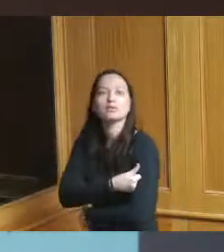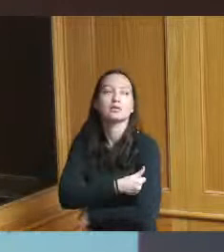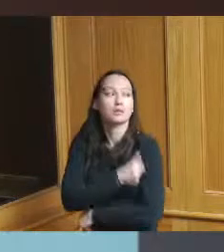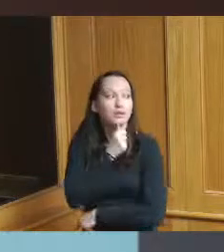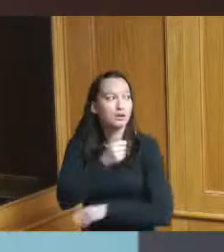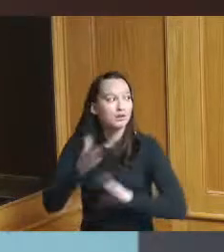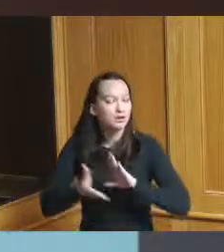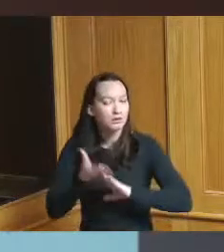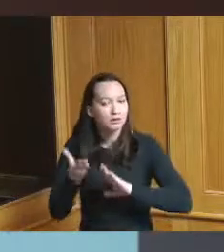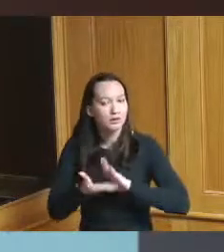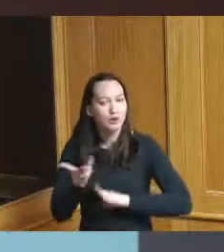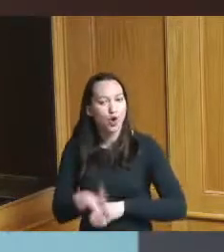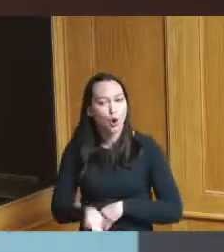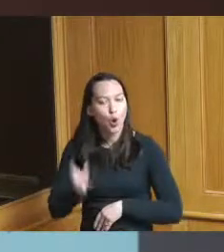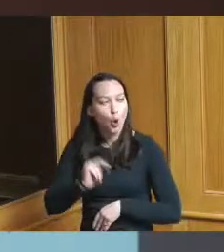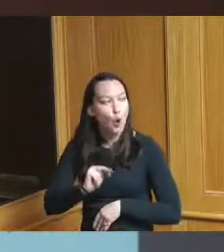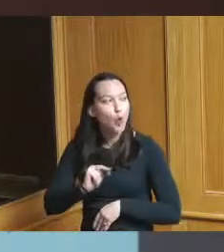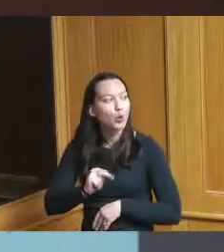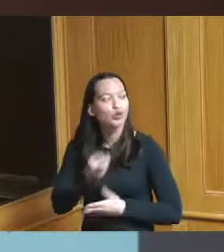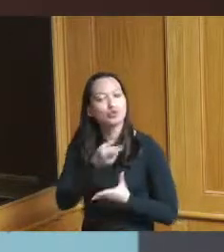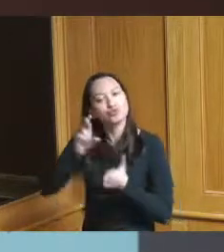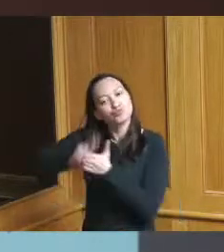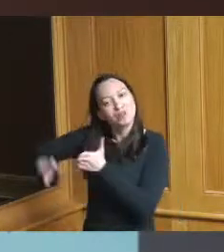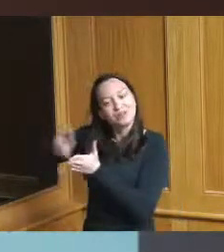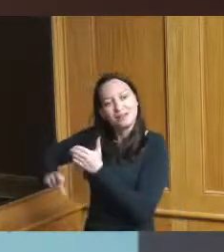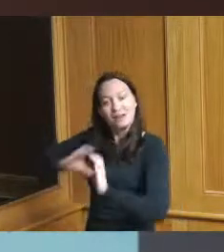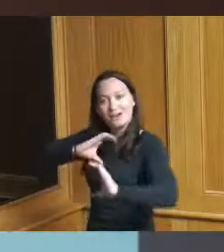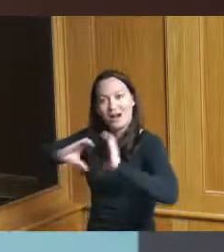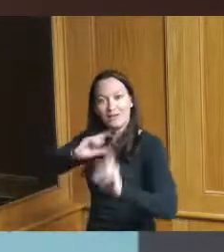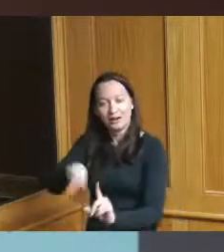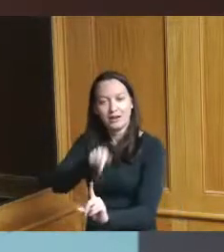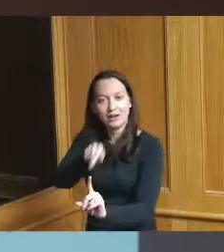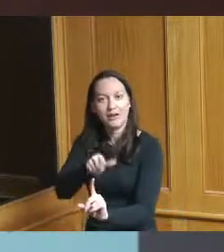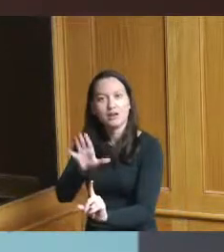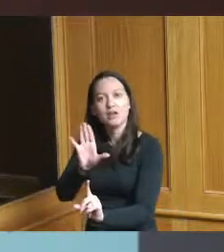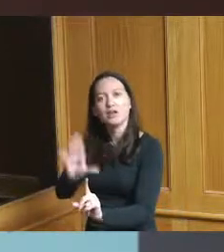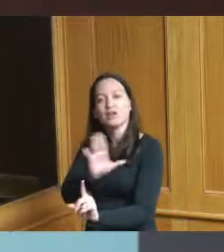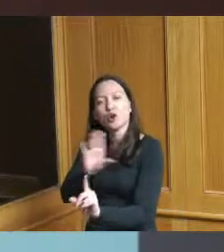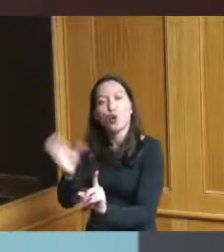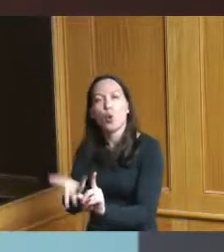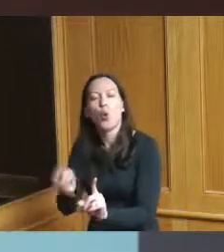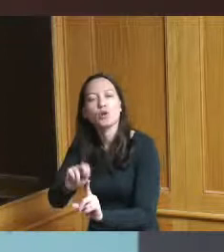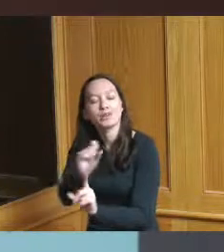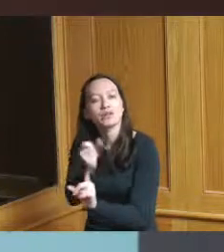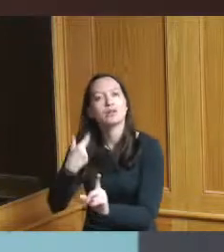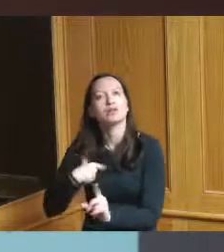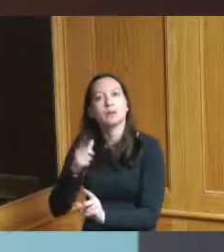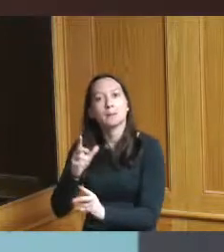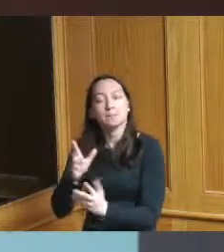their own research the conversation has to be on their terms so again meeting people where they are